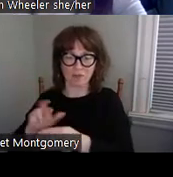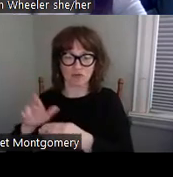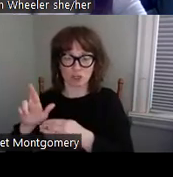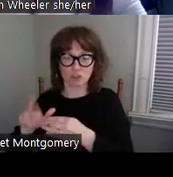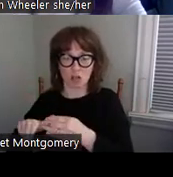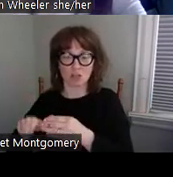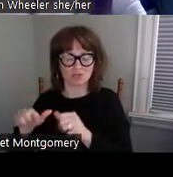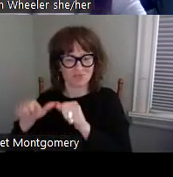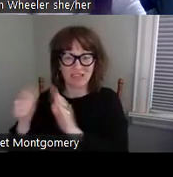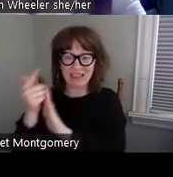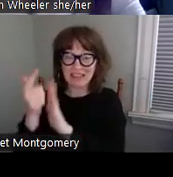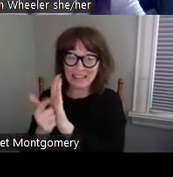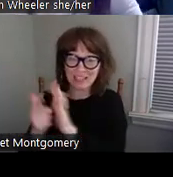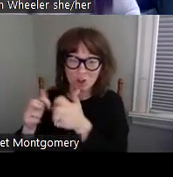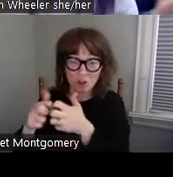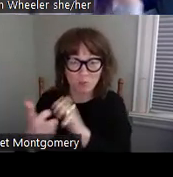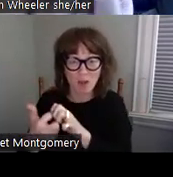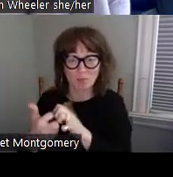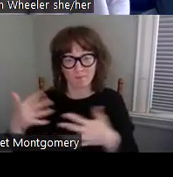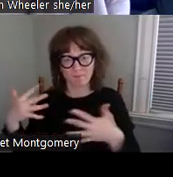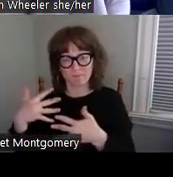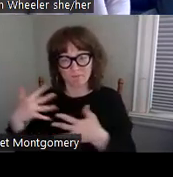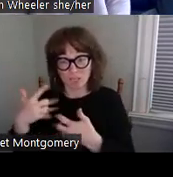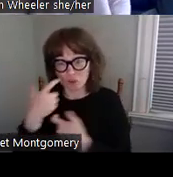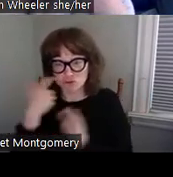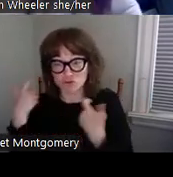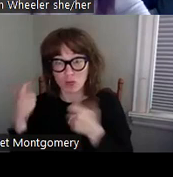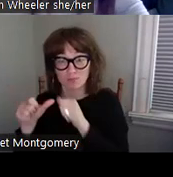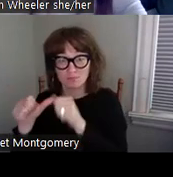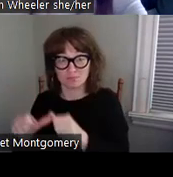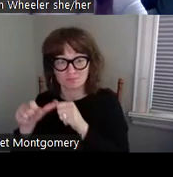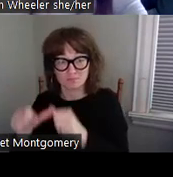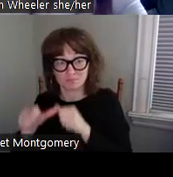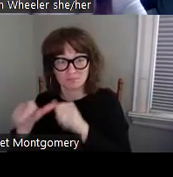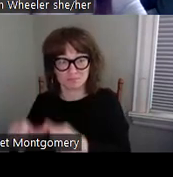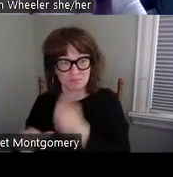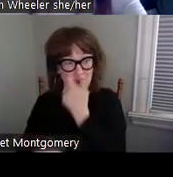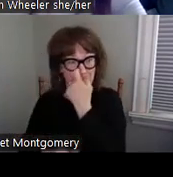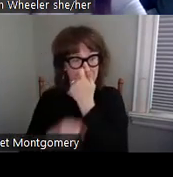reasons we talked about earlier. 13:10:48 There's a link on the screen, too, for 50 obstacles of leaving. 13:10:51 If you want to learn even more about